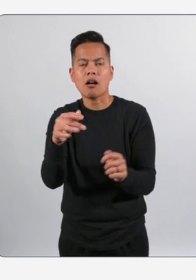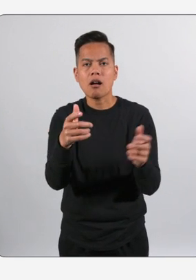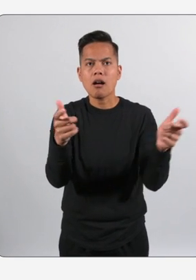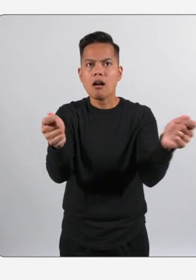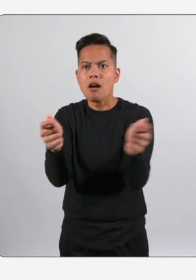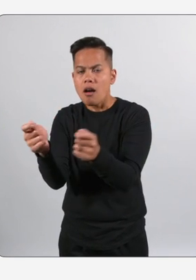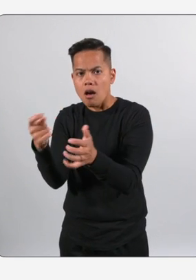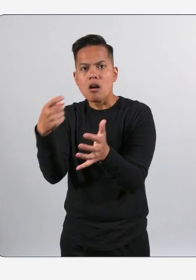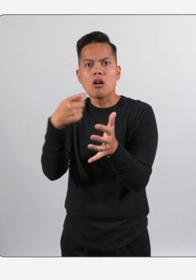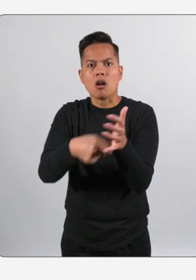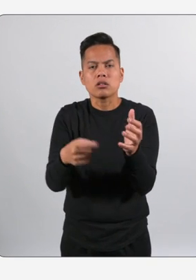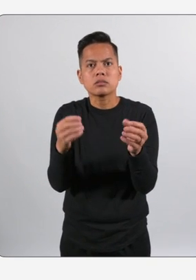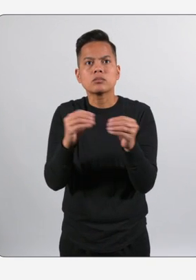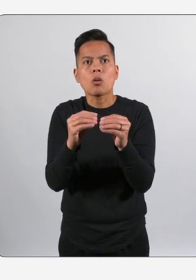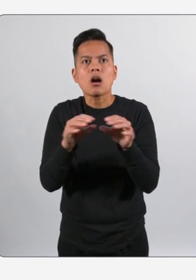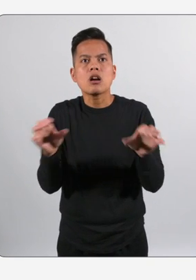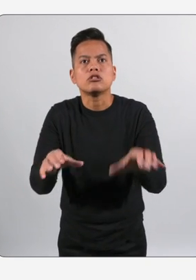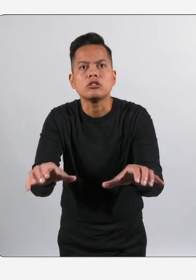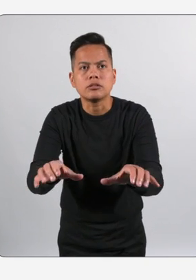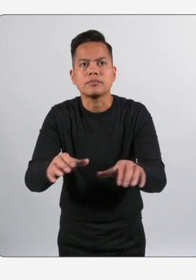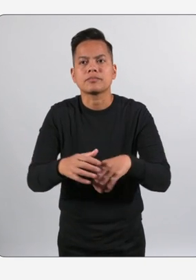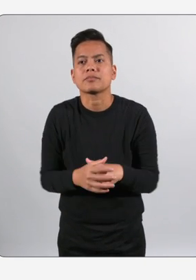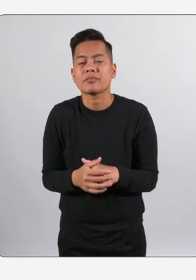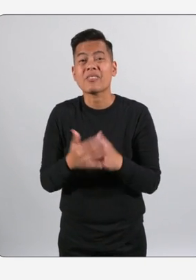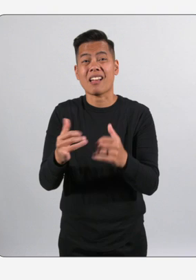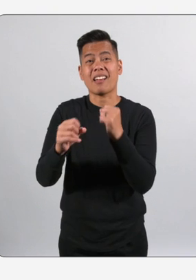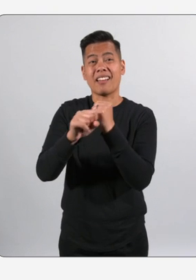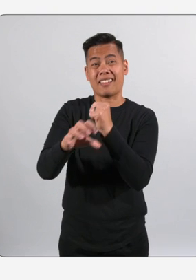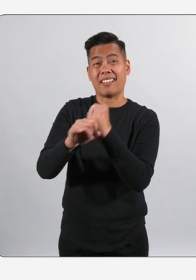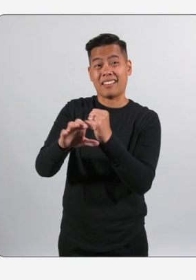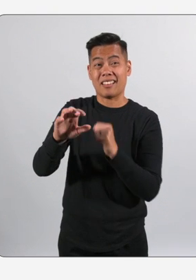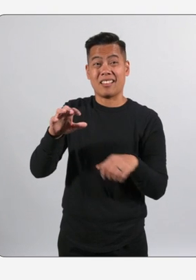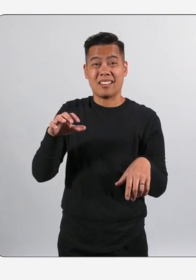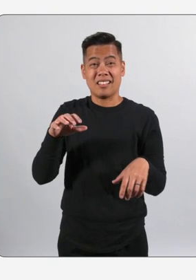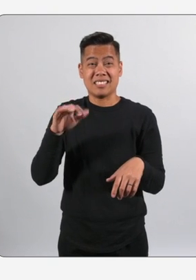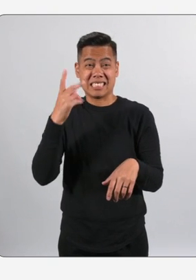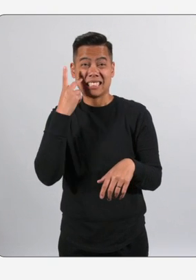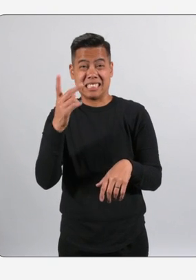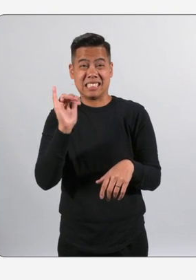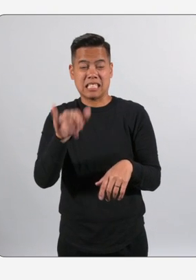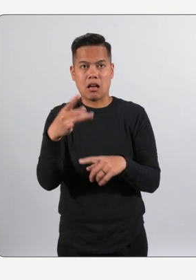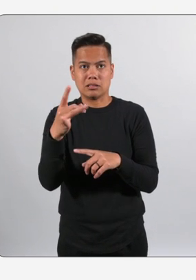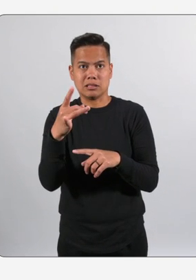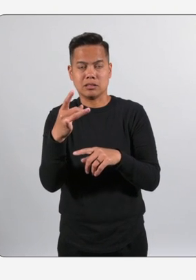Now, advertisers using Performance Max are seeing an 18 percent uplift on average.